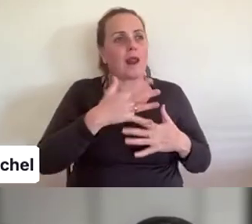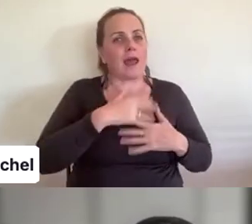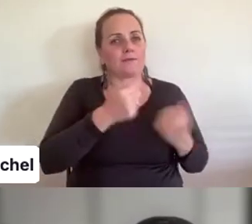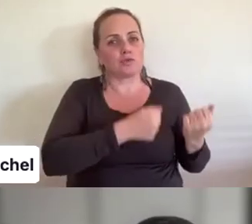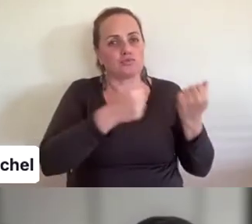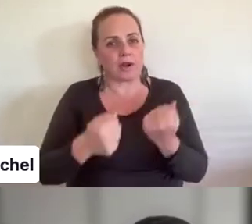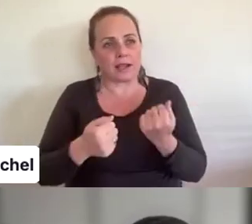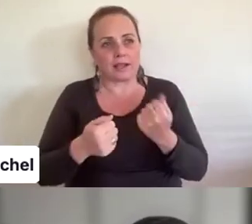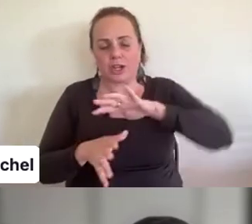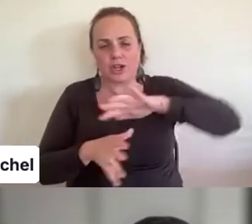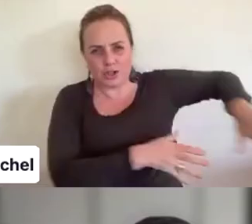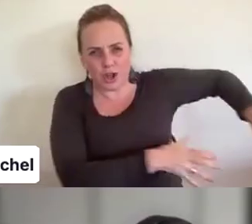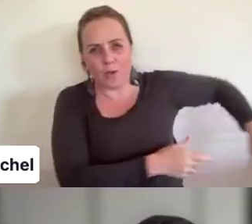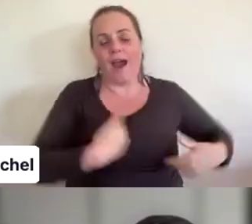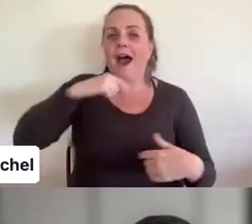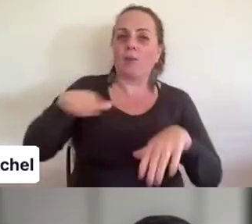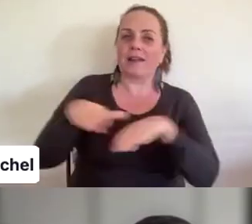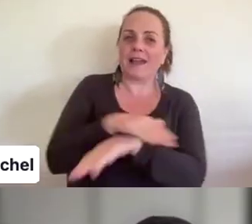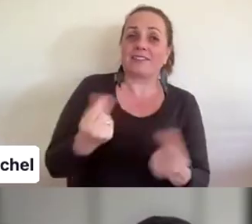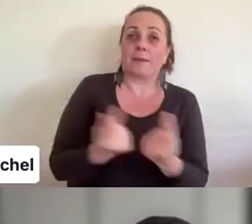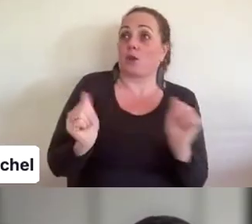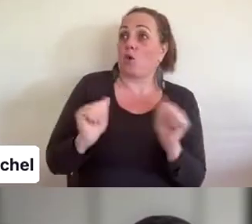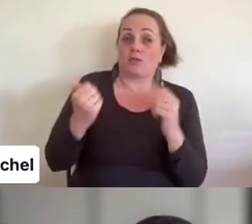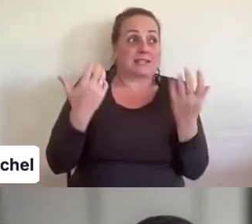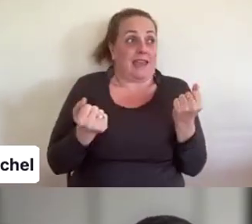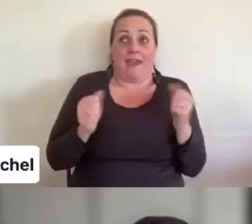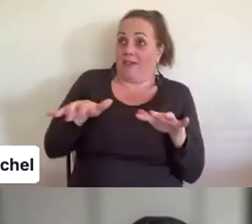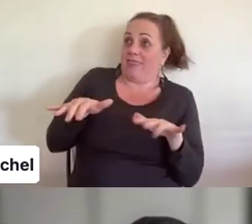thought I would cover some of the things that are already in place and use that as an opportunity